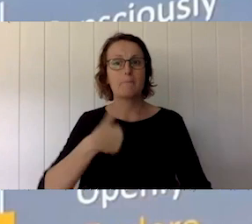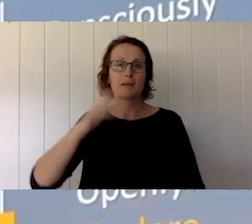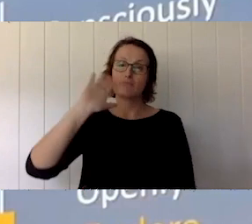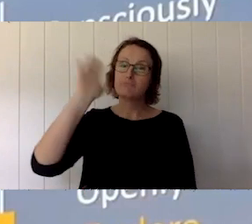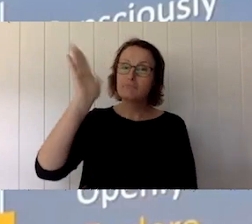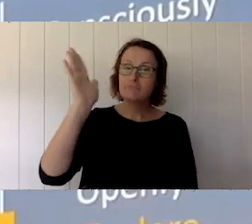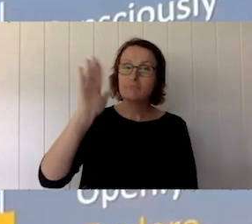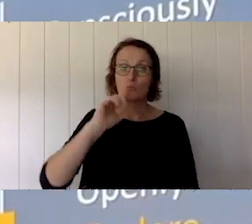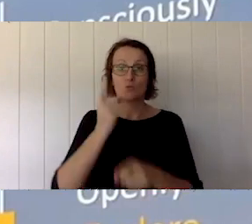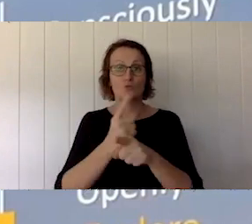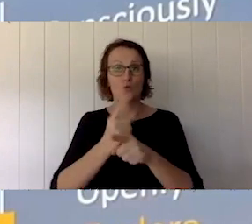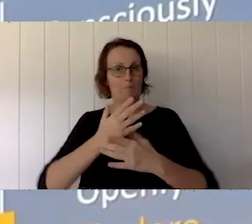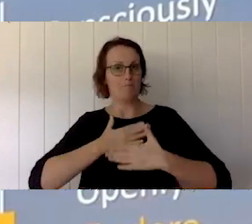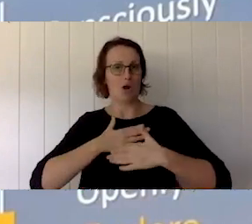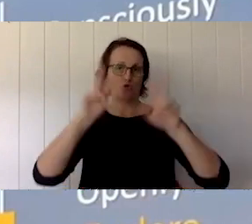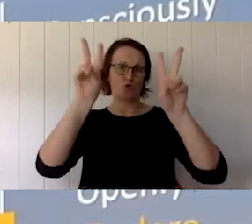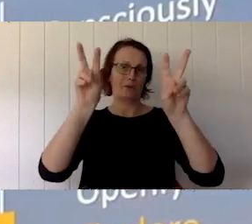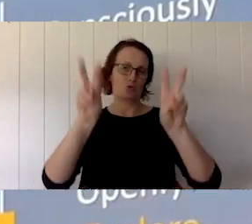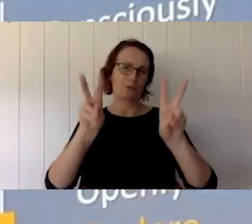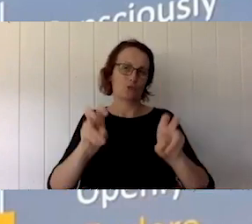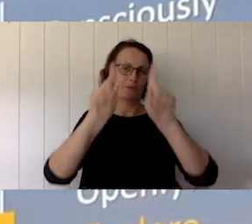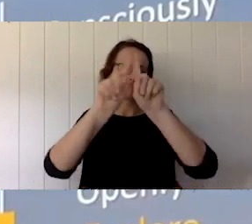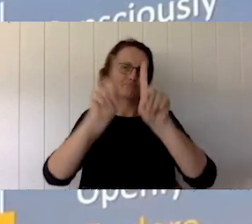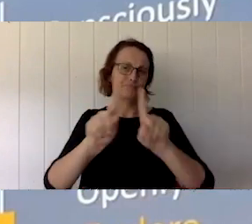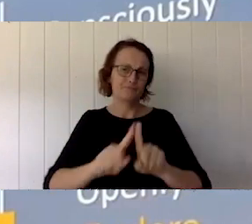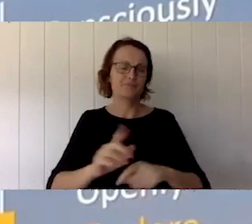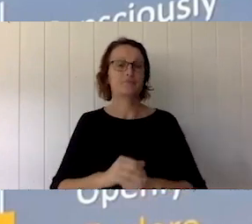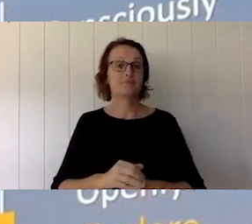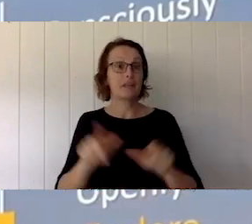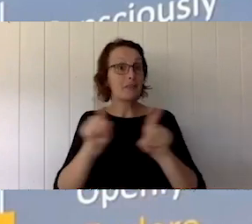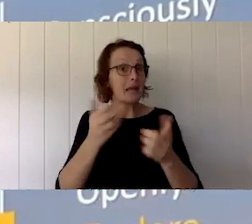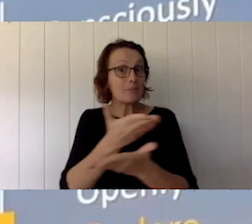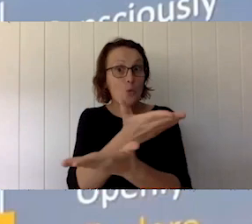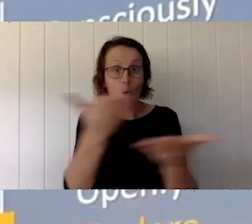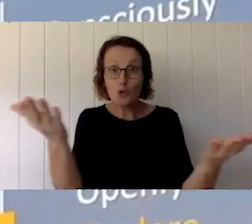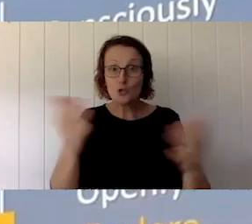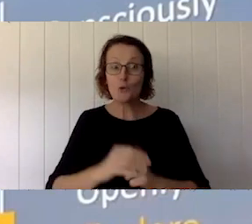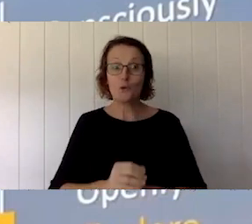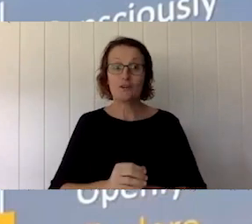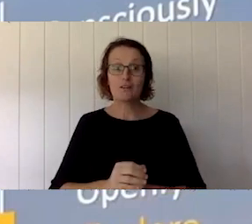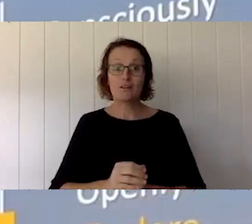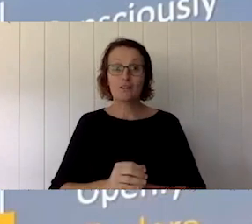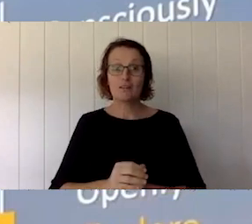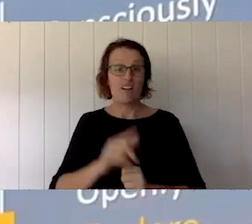about. Like many of you, this is something that I can't do right now.